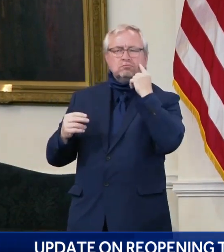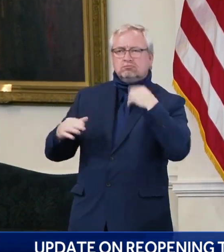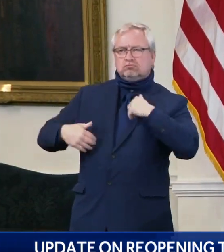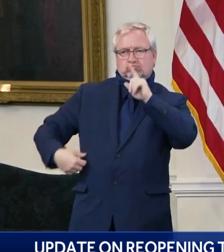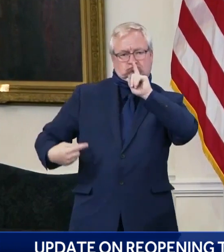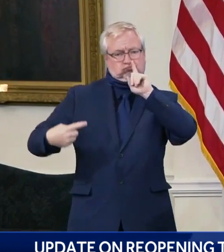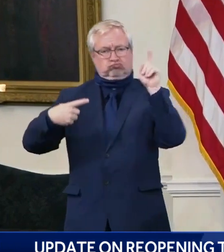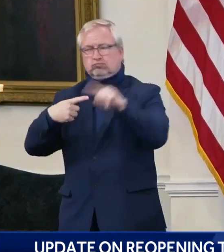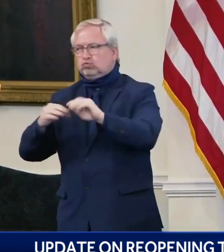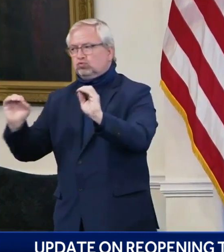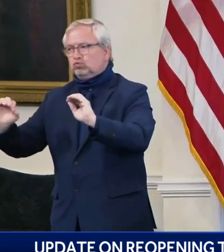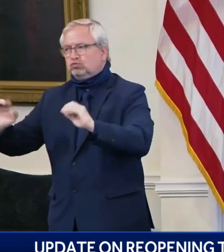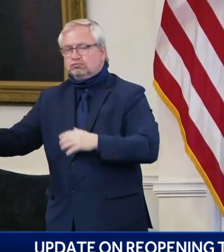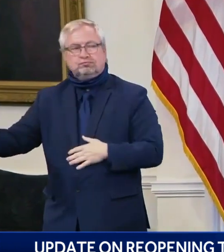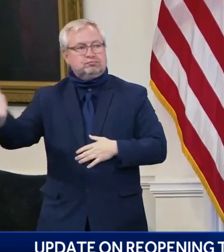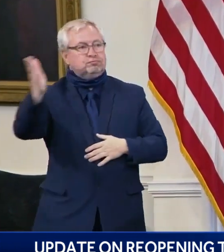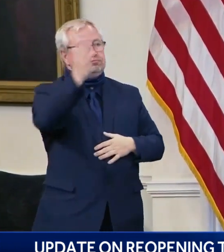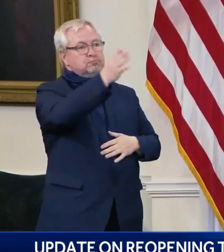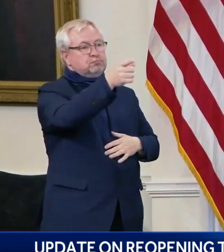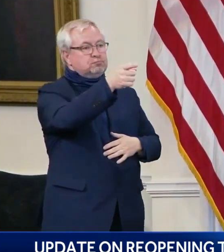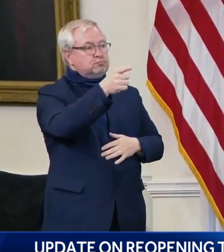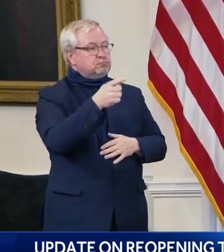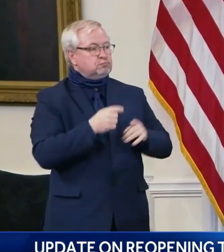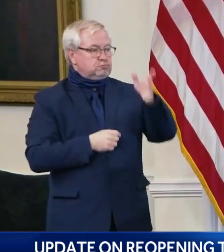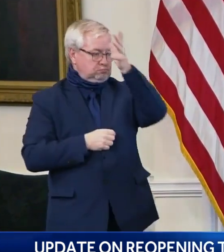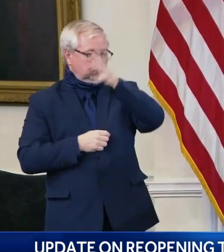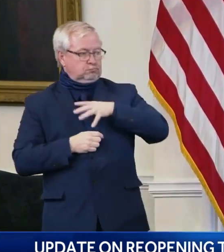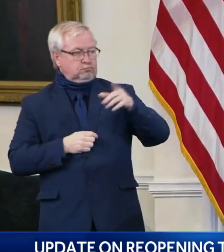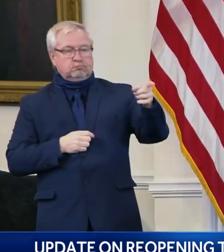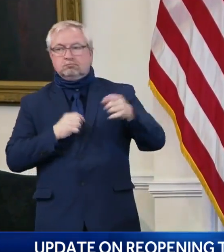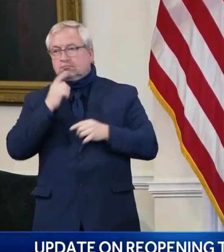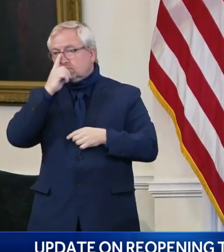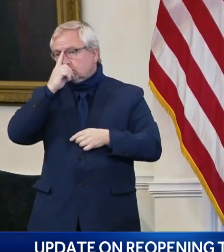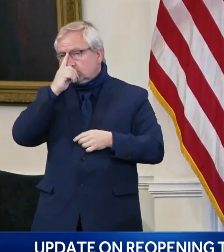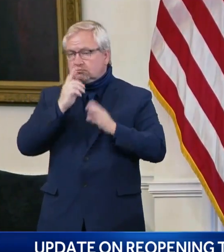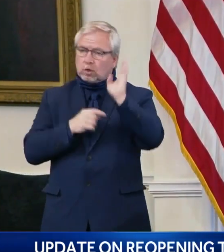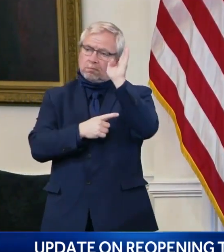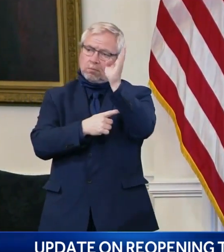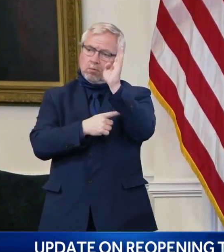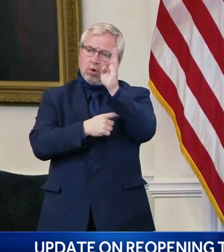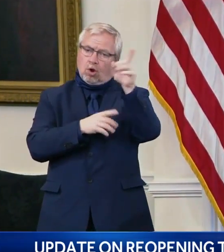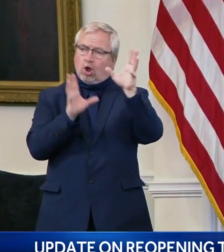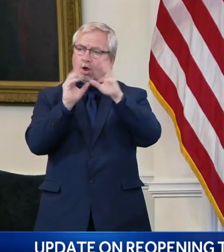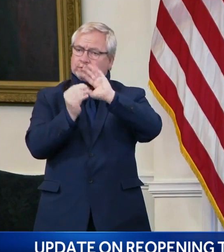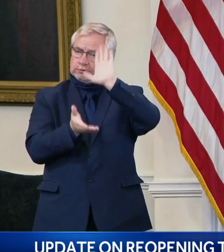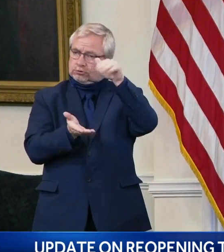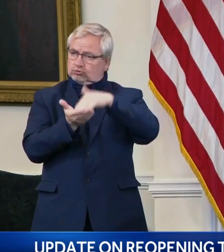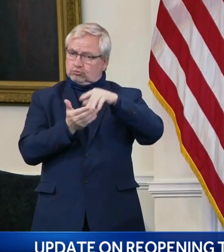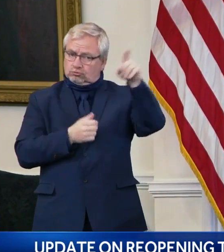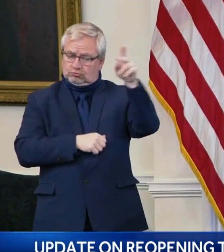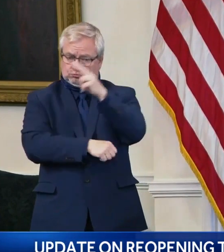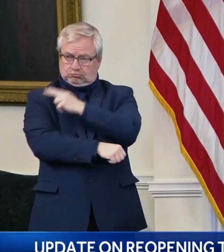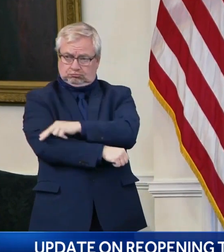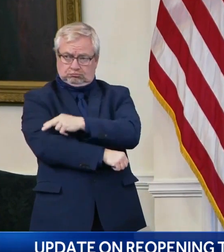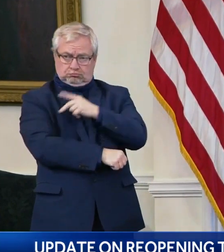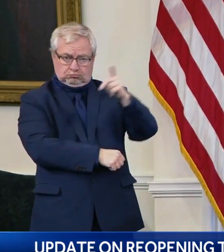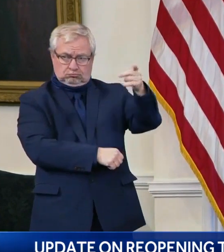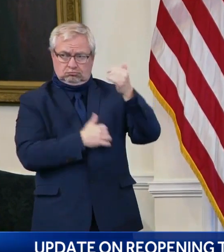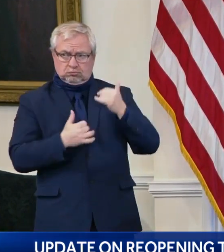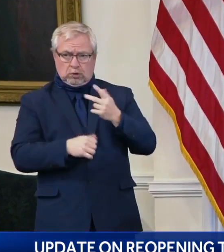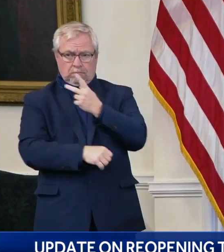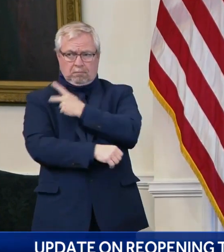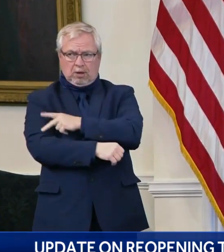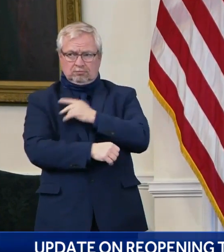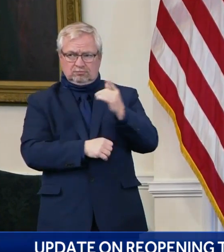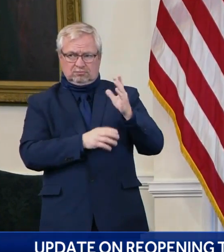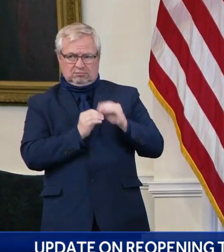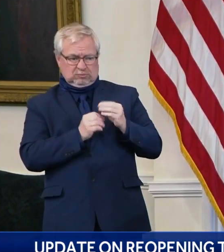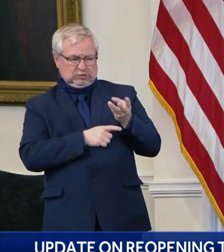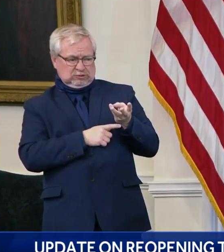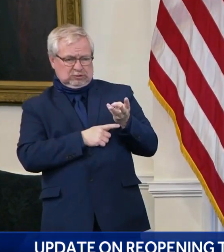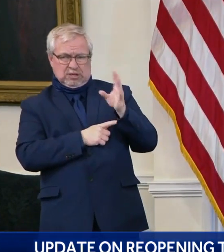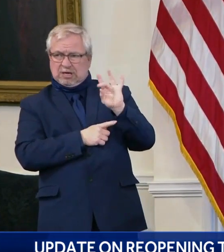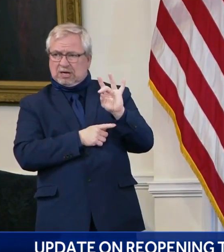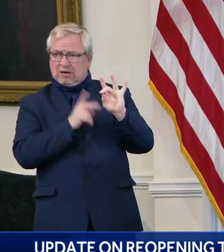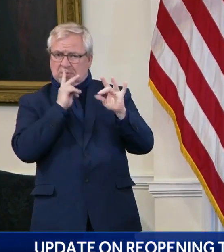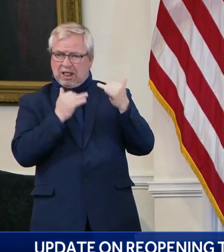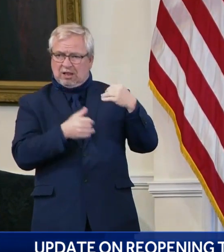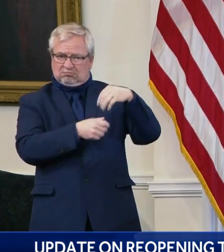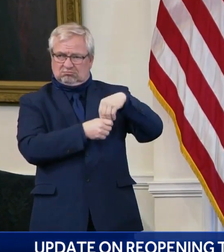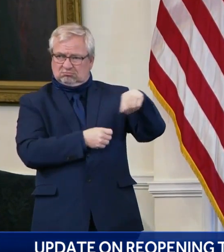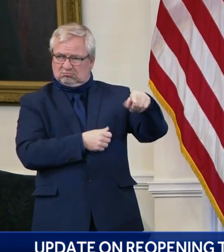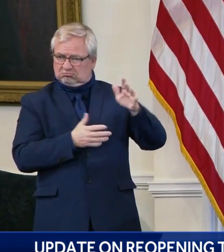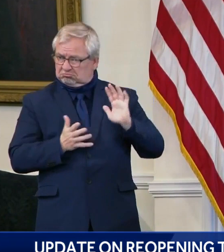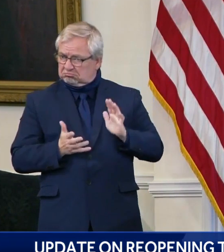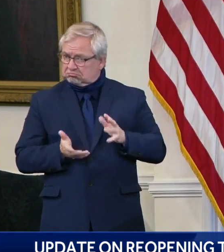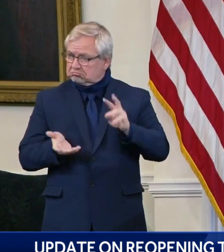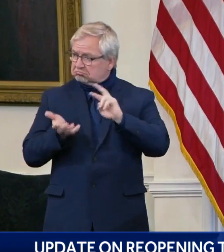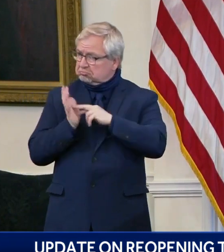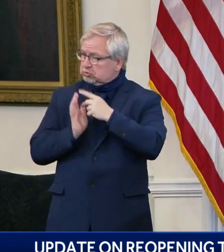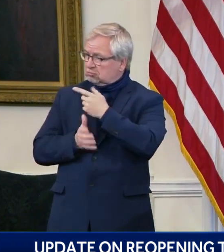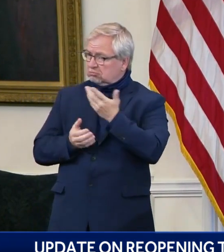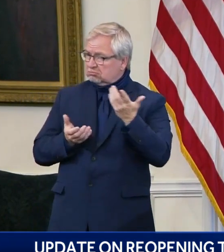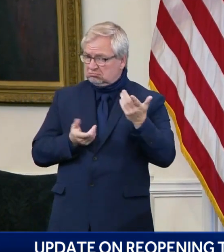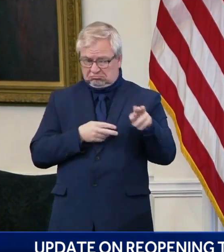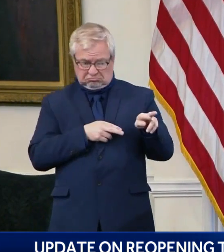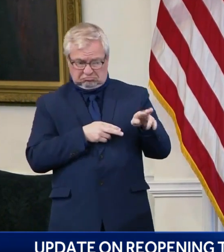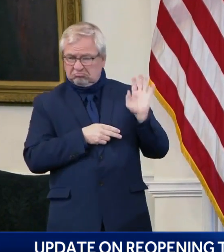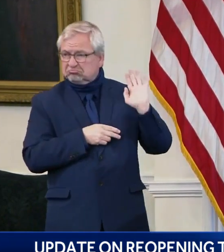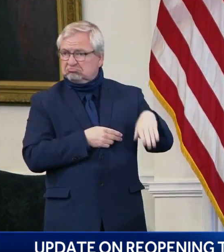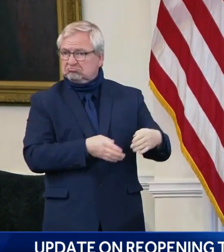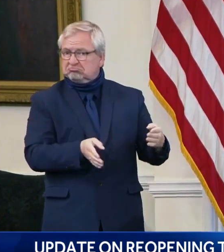WE ARE STILL ASKING PEOPLE TO EXERCISE CAUTION AND GOOD JUDGMENT.